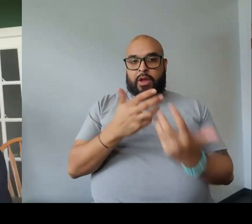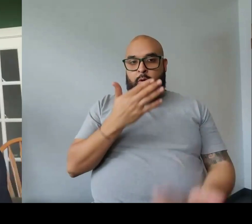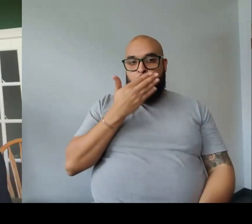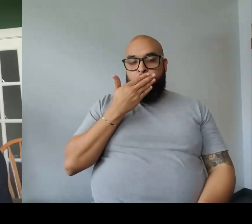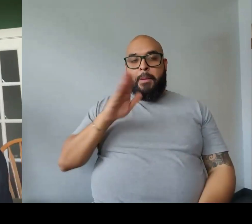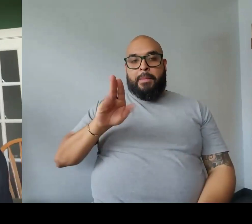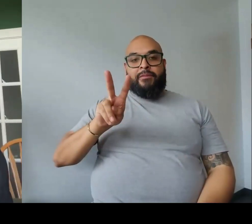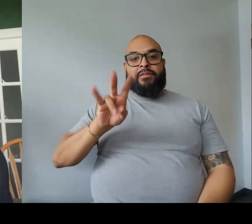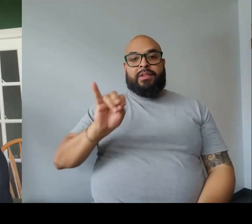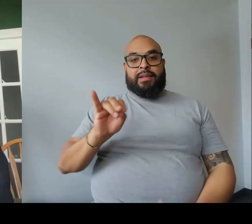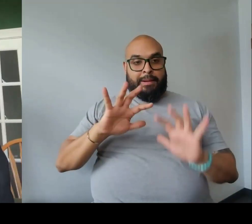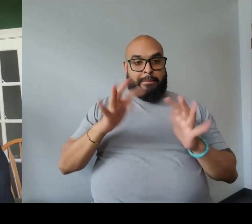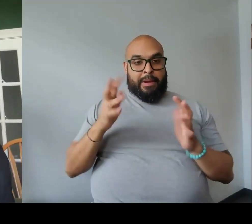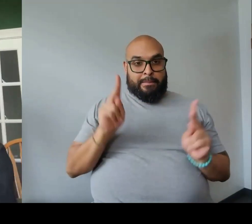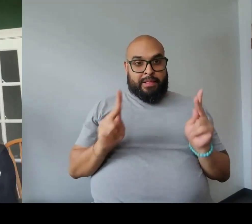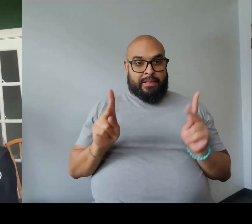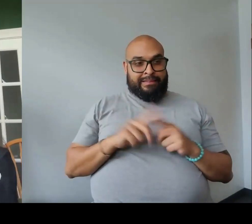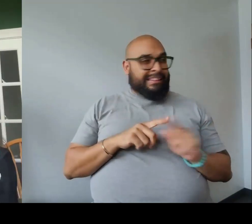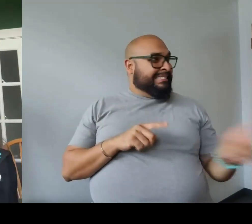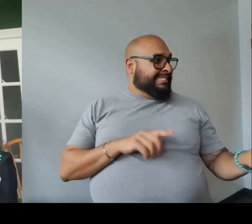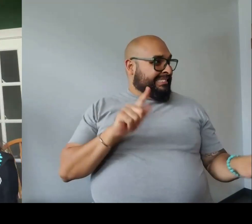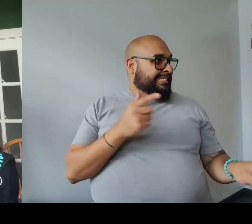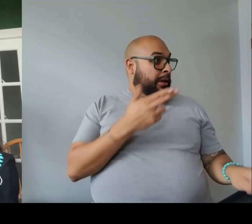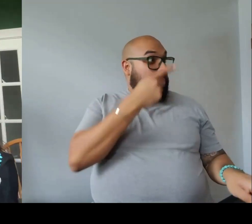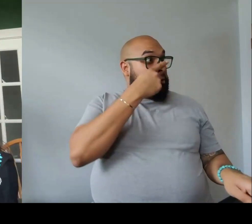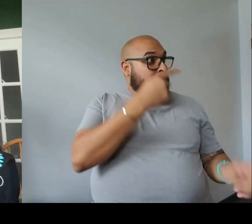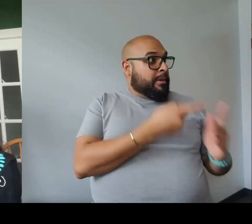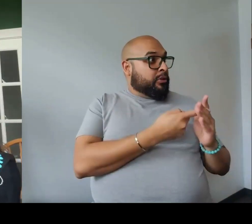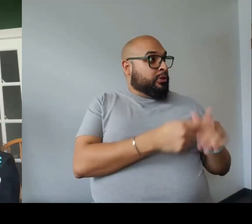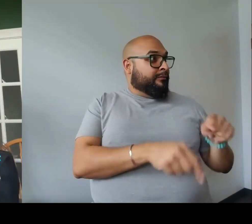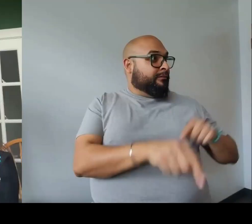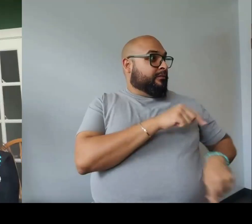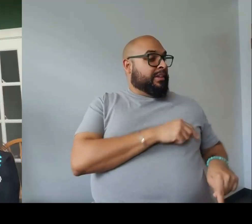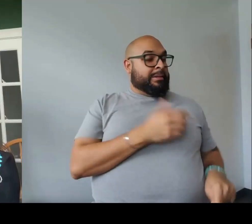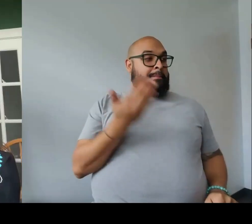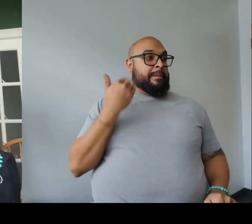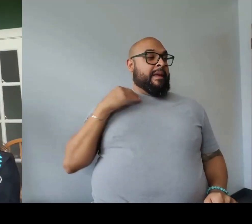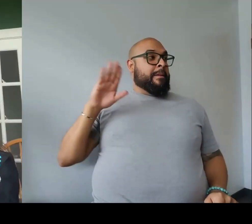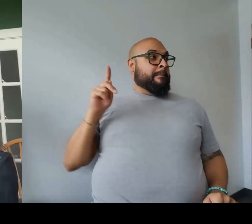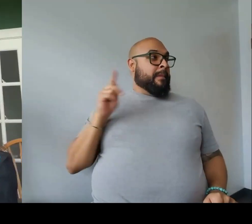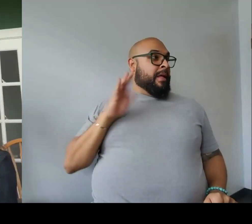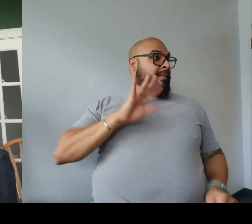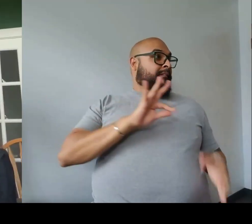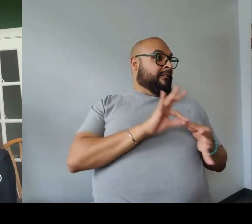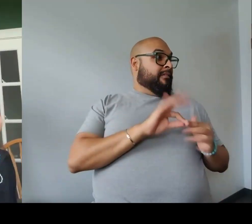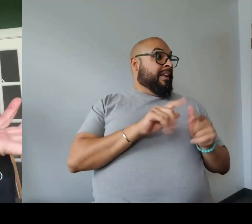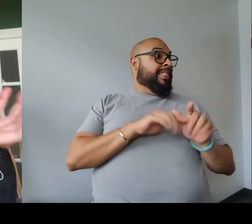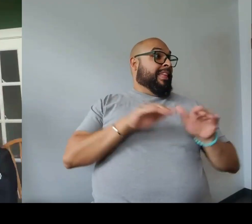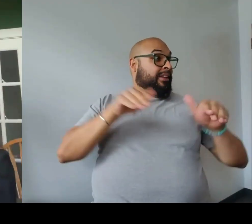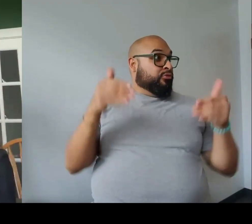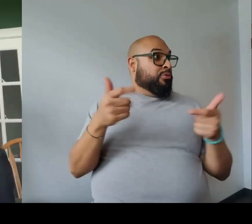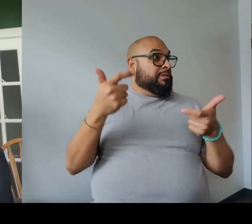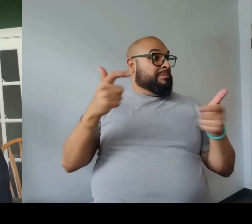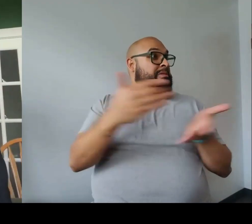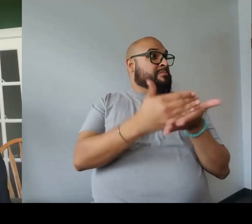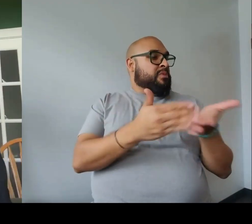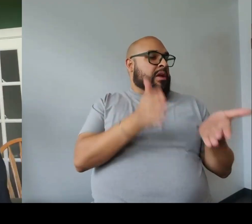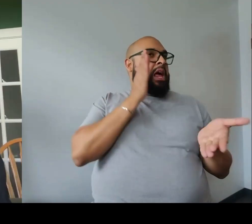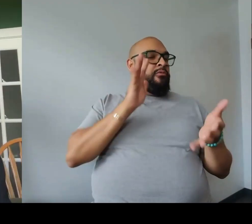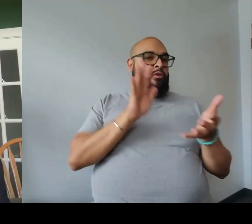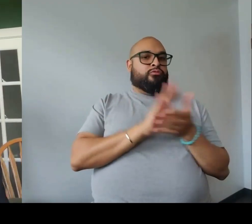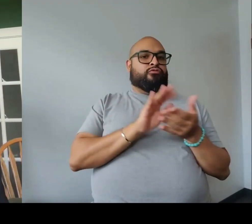Leah, do you mind if I start on this one back to where Beth was and then you can introduce this big piece that I'm going to totally clap hands and agree with.